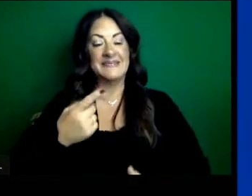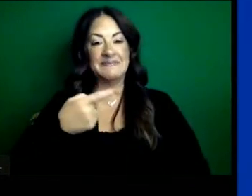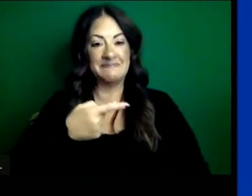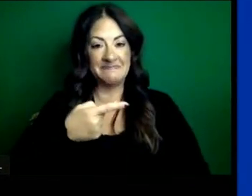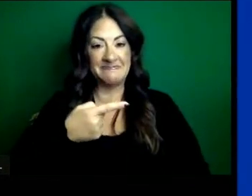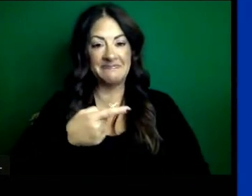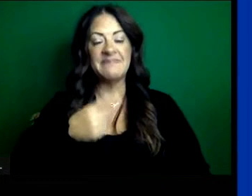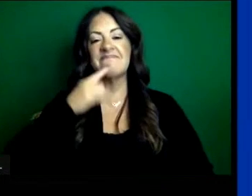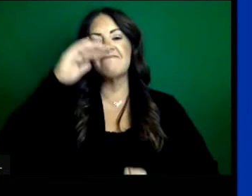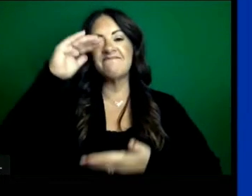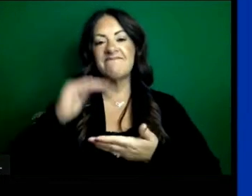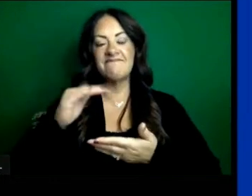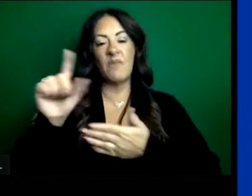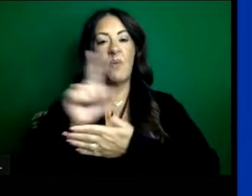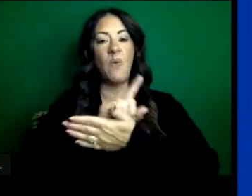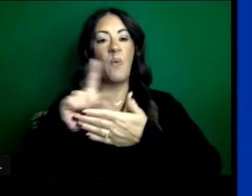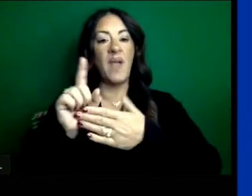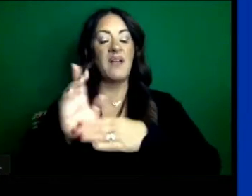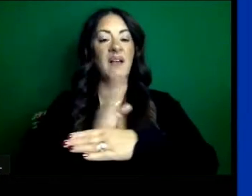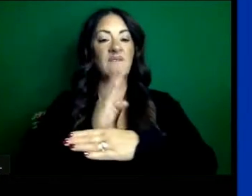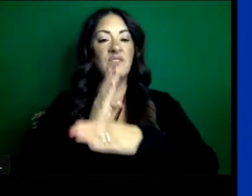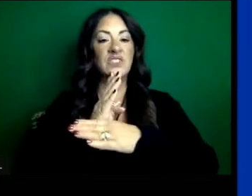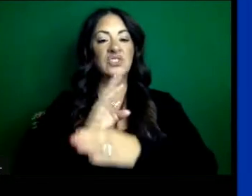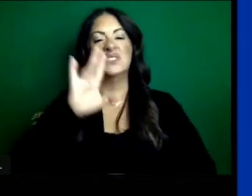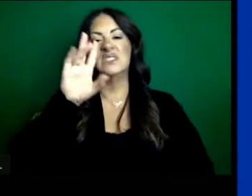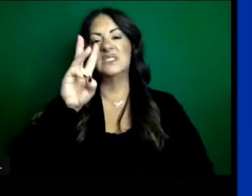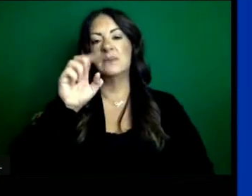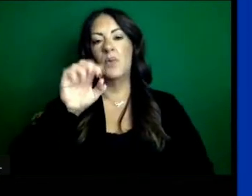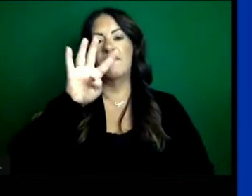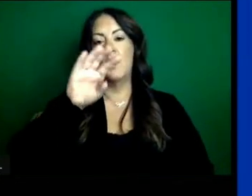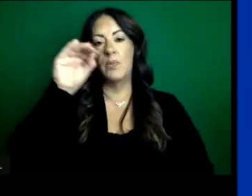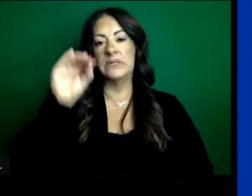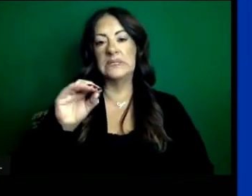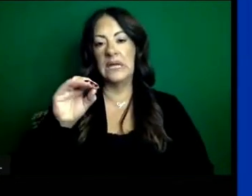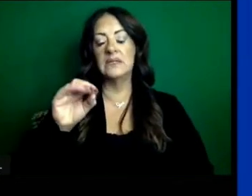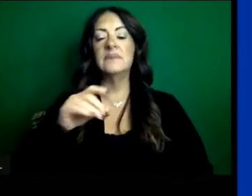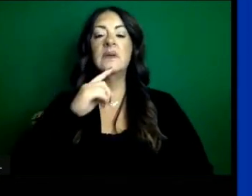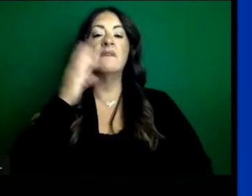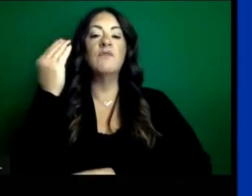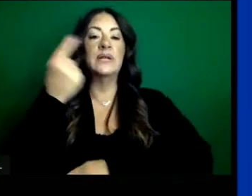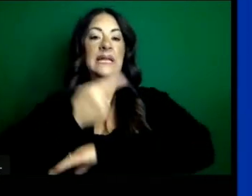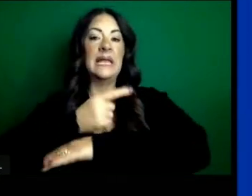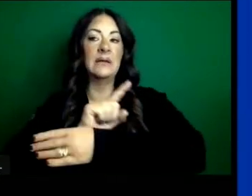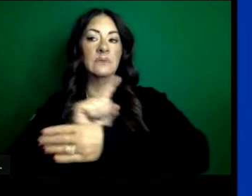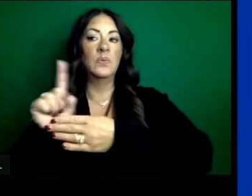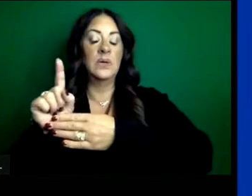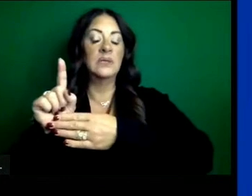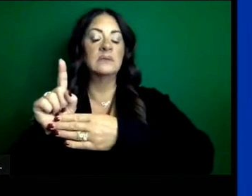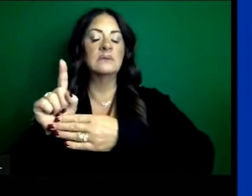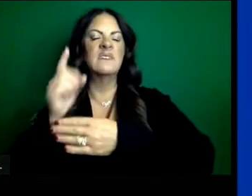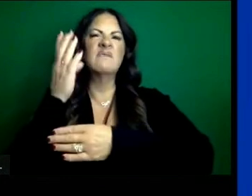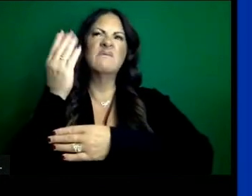NEXT SLIDE. HERE AGAIN YOU SEE A LOWER